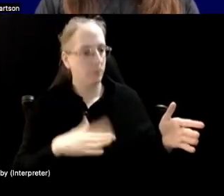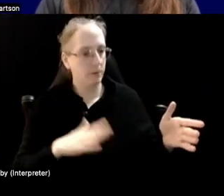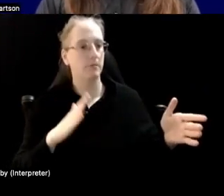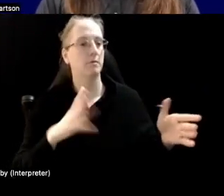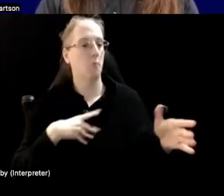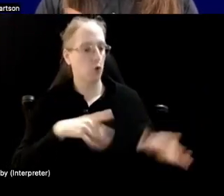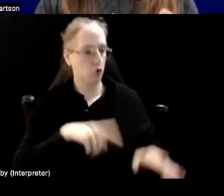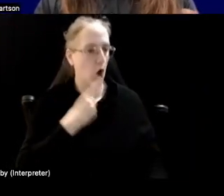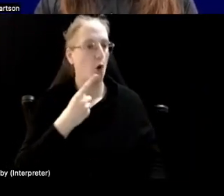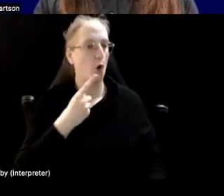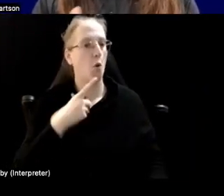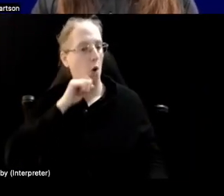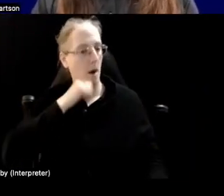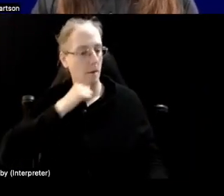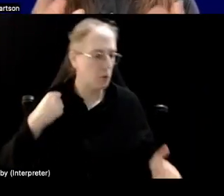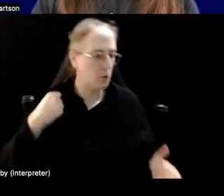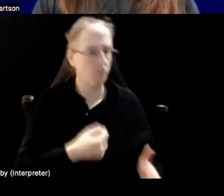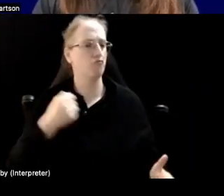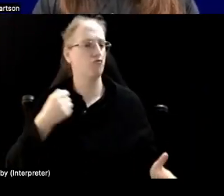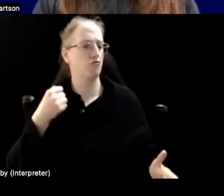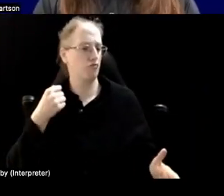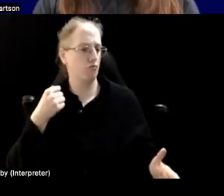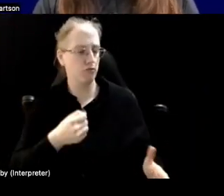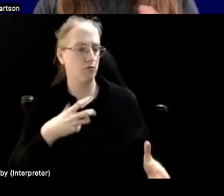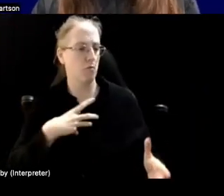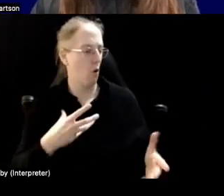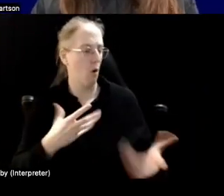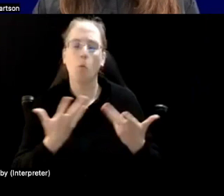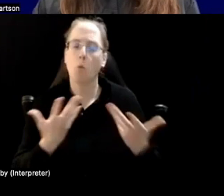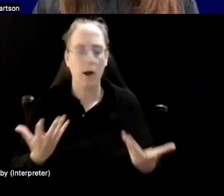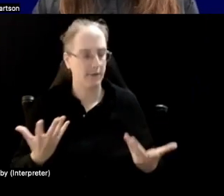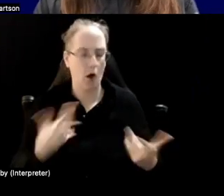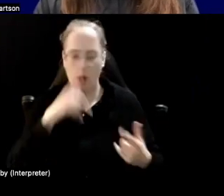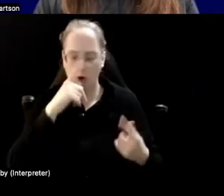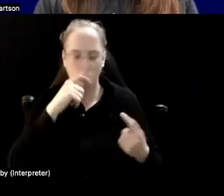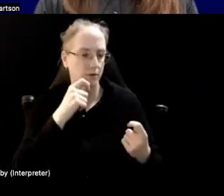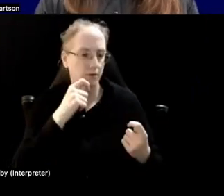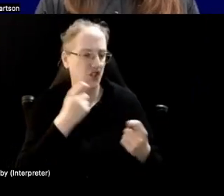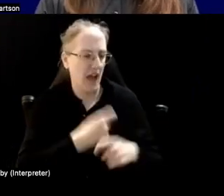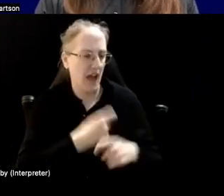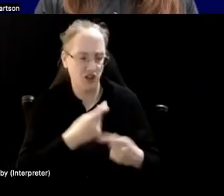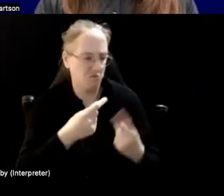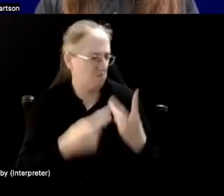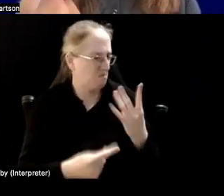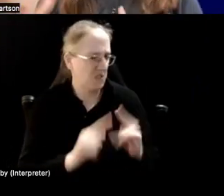long bangs; I'll change something". There could be so many choices of what you would do for novelty.